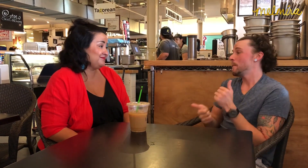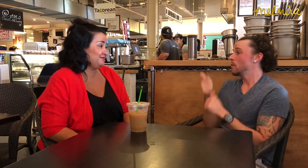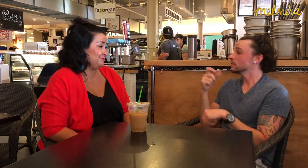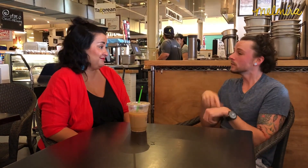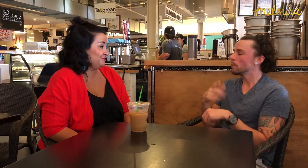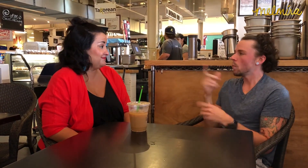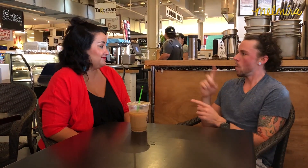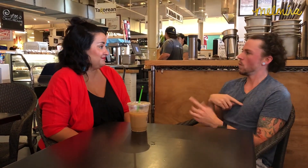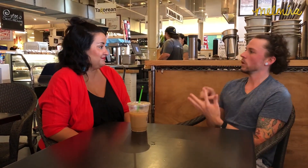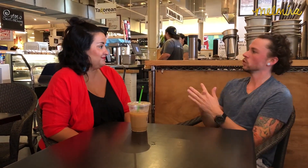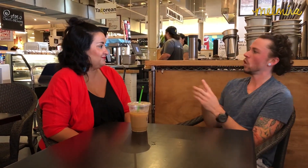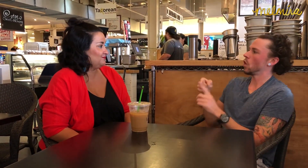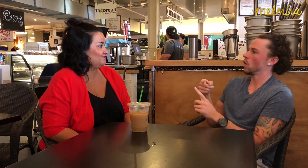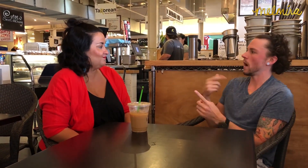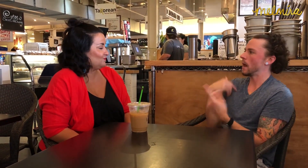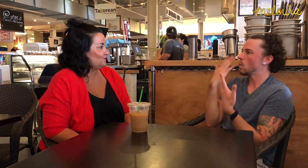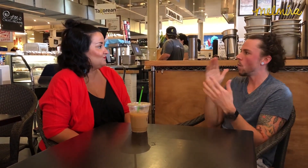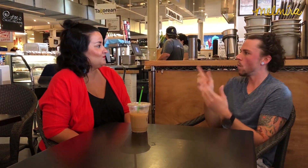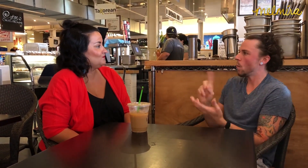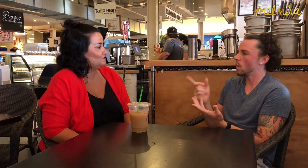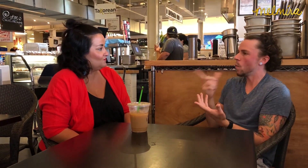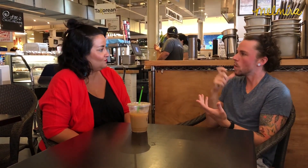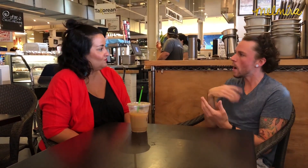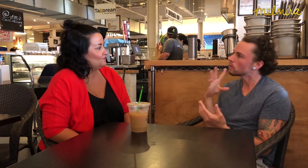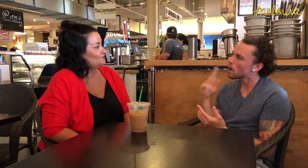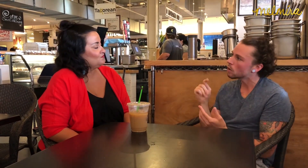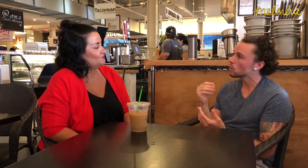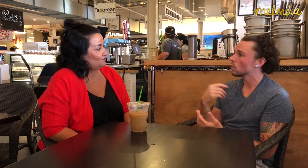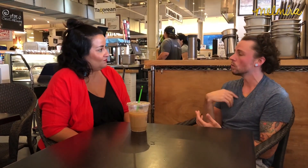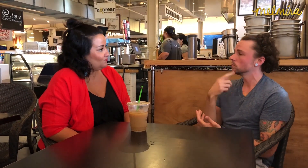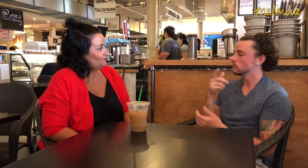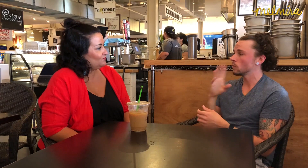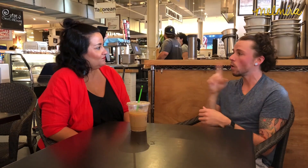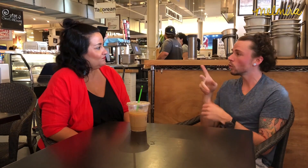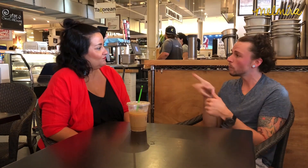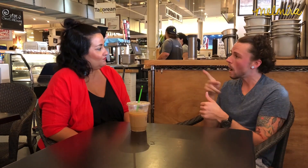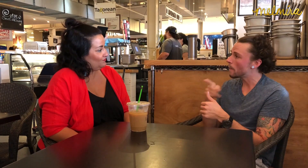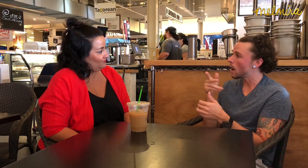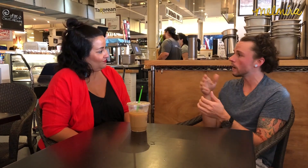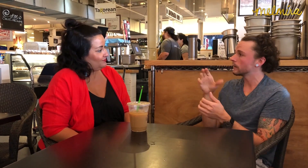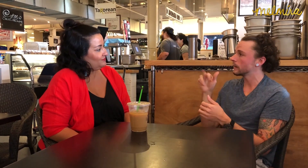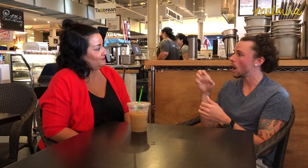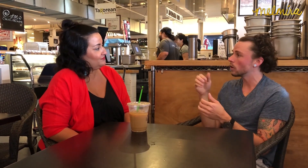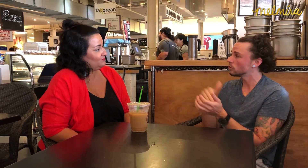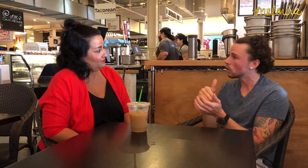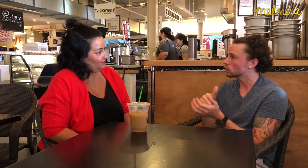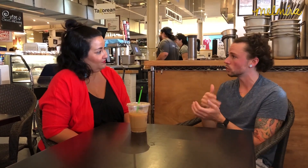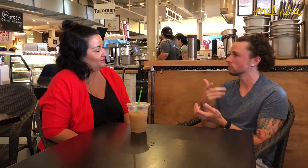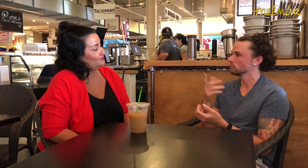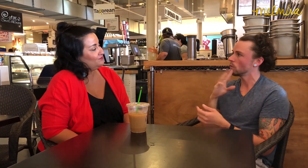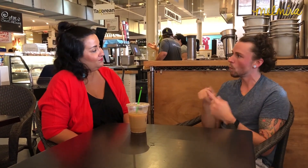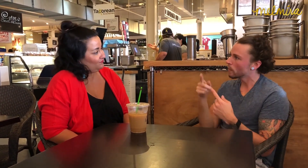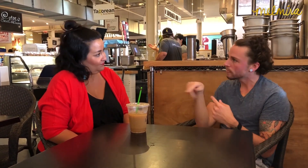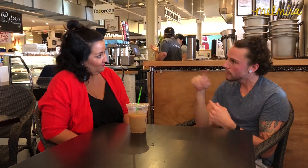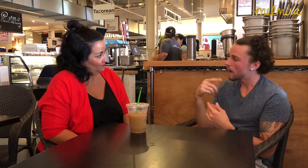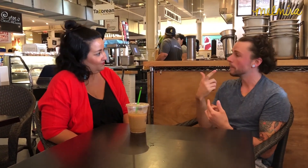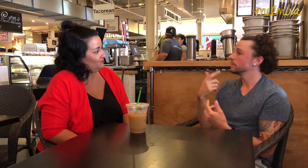Most of the time, they don't know where to start, or who to talk to. I would tell them to talk to their primary care physicians,